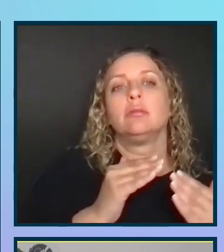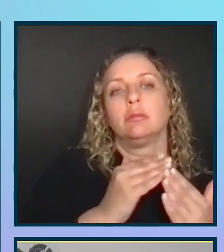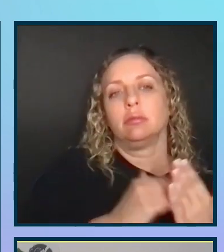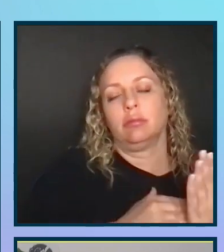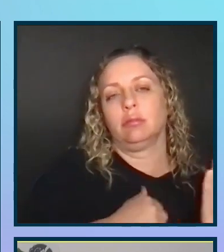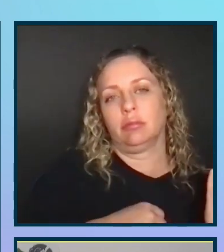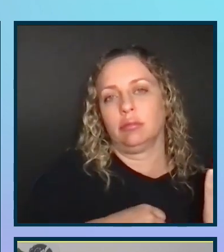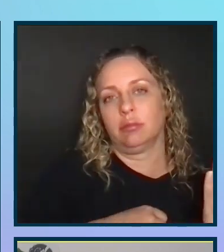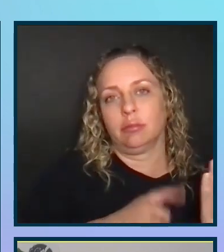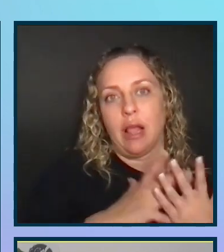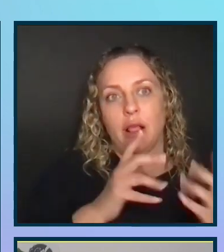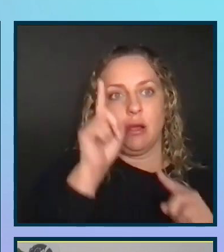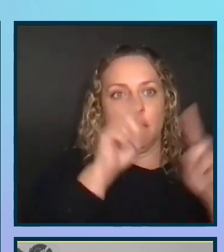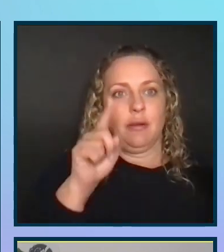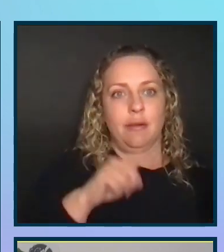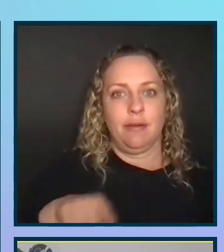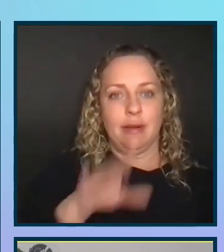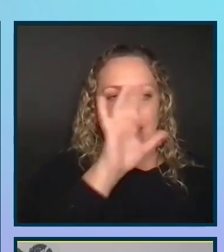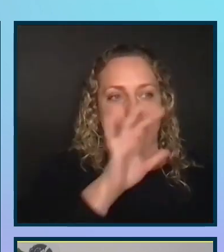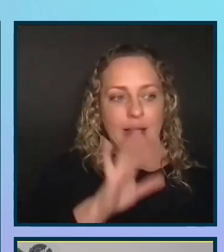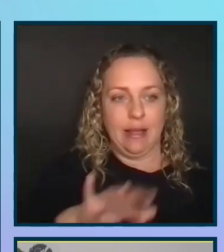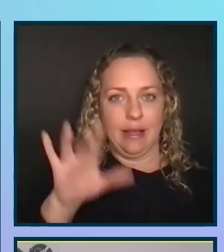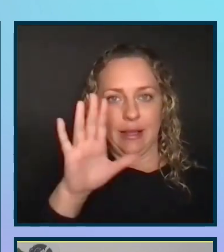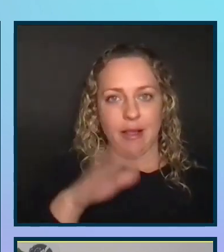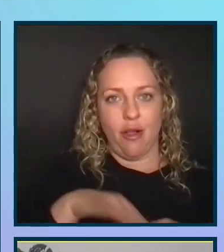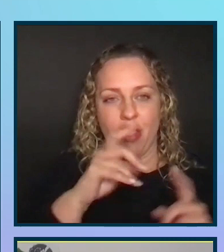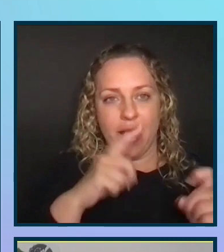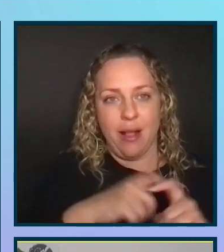because there's a lot of things you can click through on that complicated SharePoint page